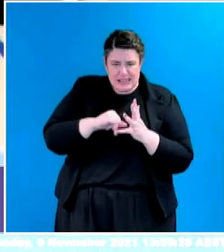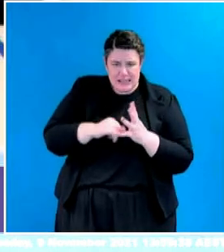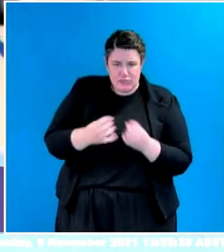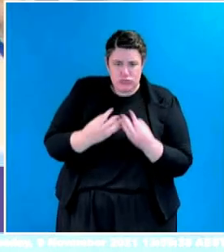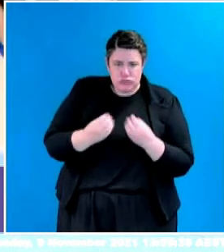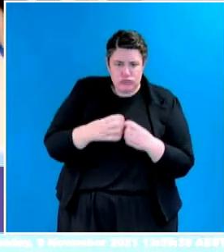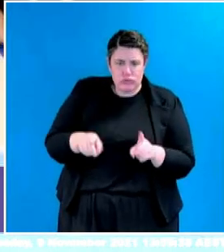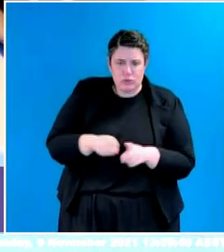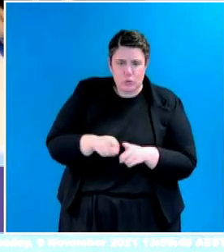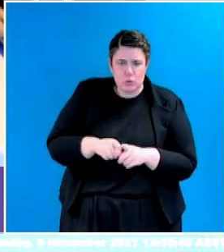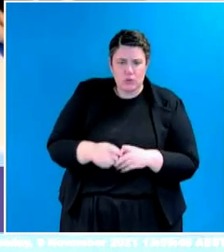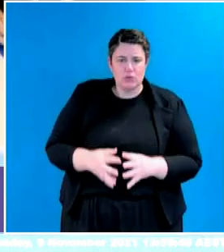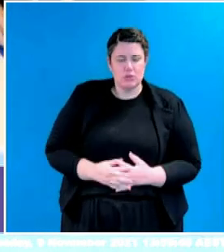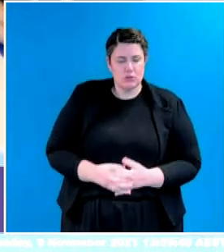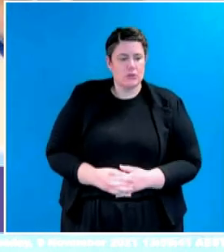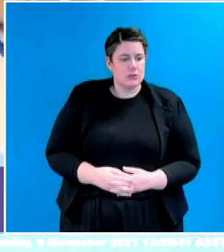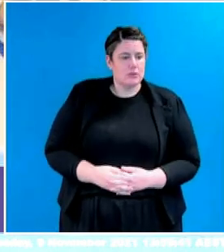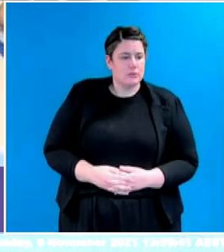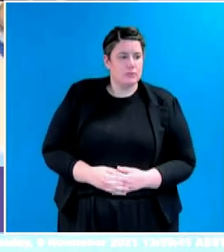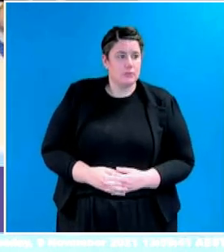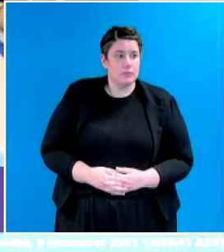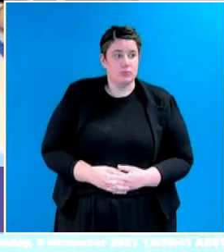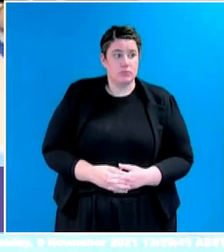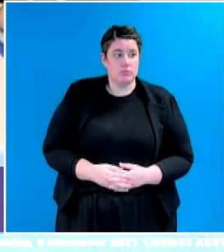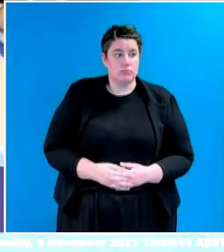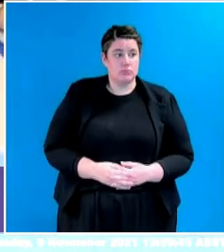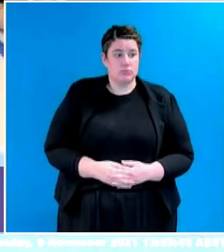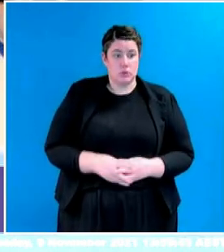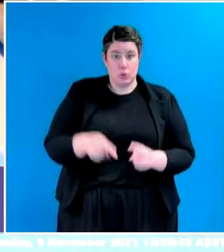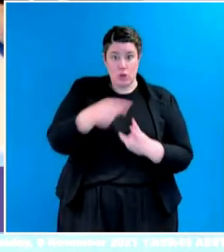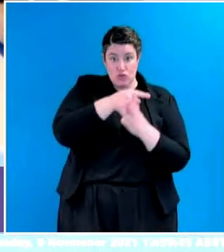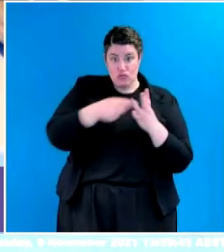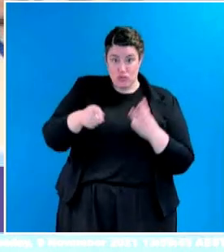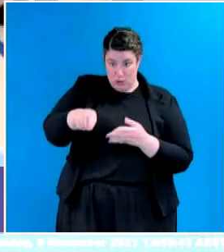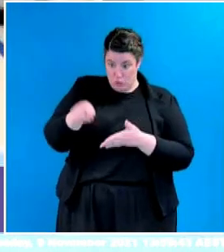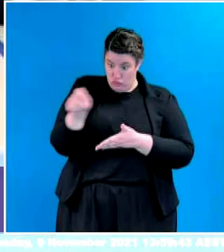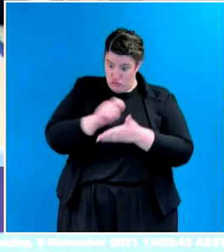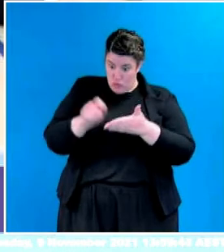Do I take it none of you are the authors of the Background Paper?